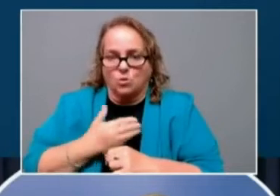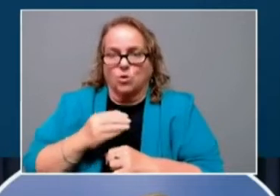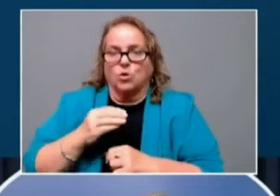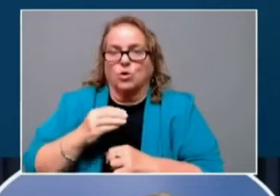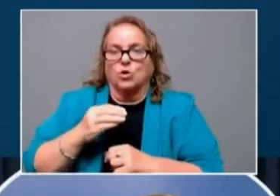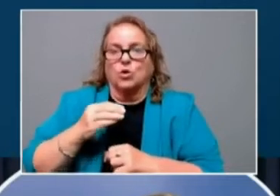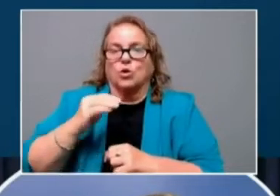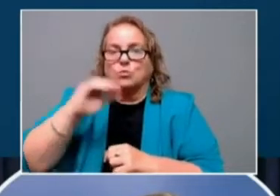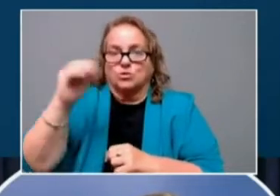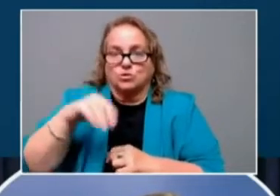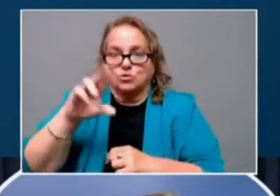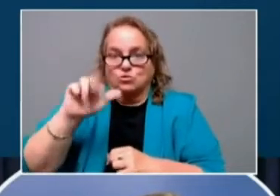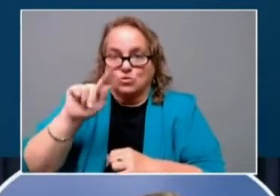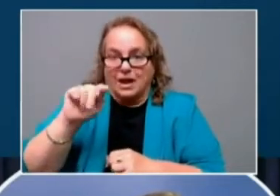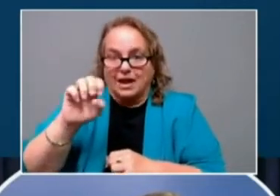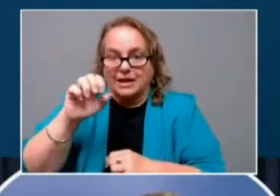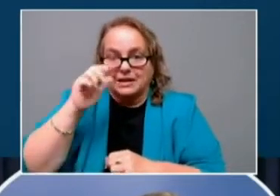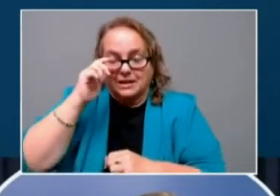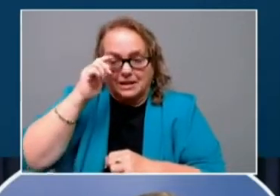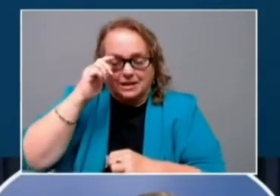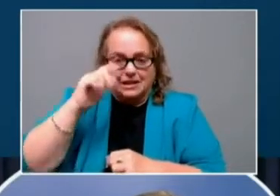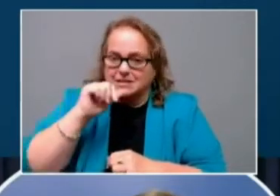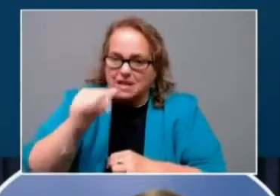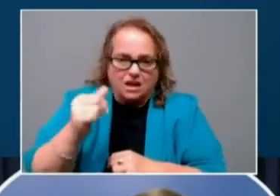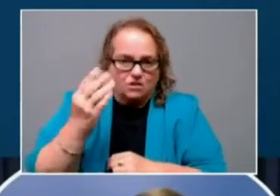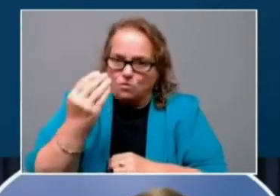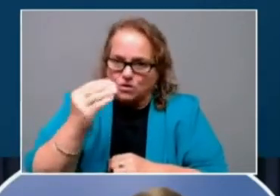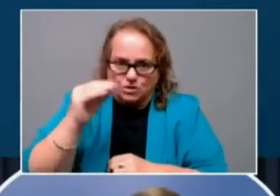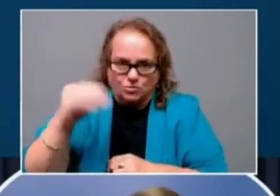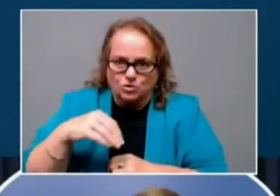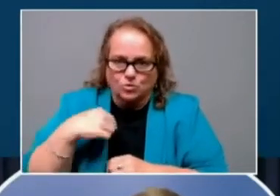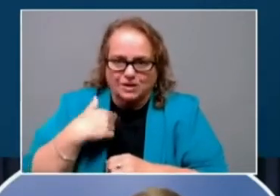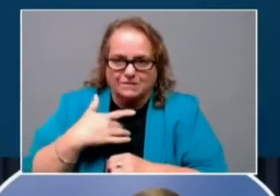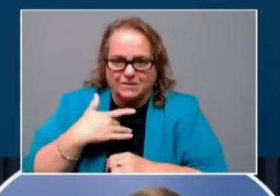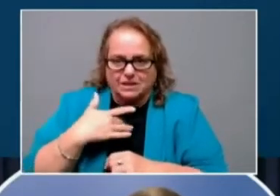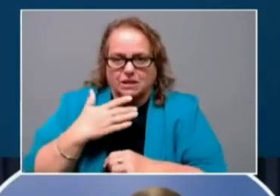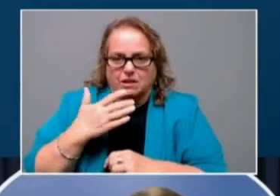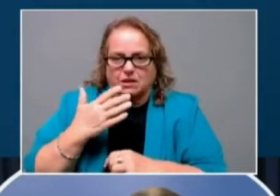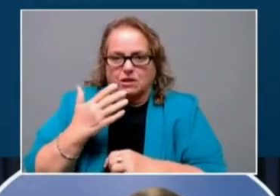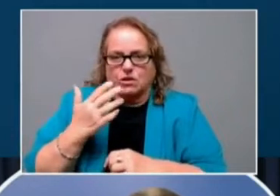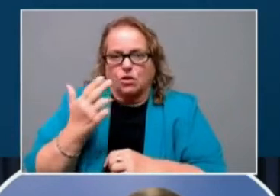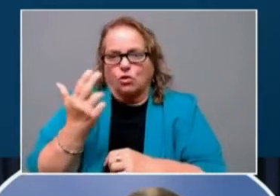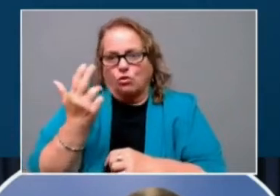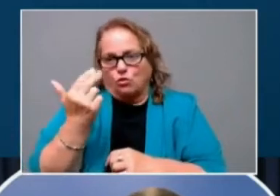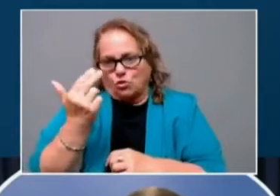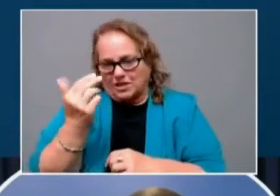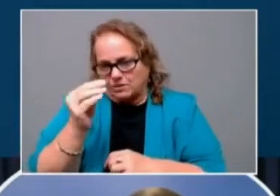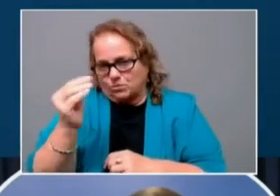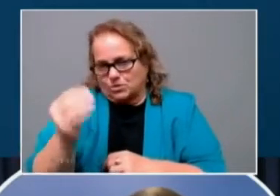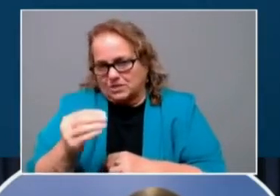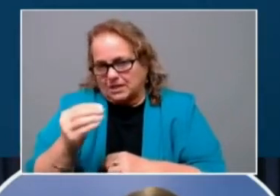isn't at 14%. It's somewhere in the 13th which is still way too high. But